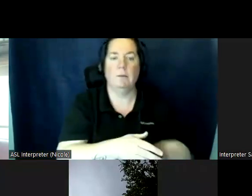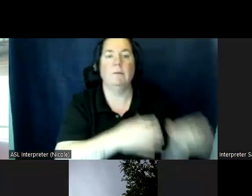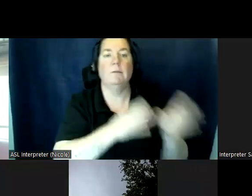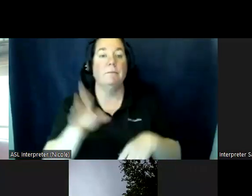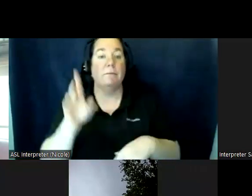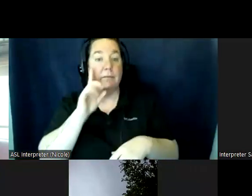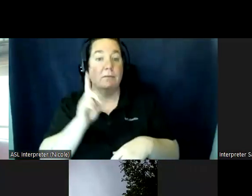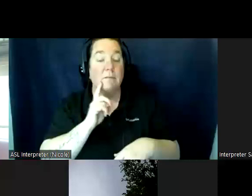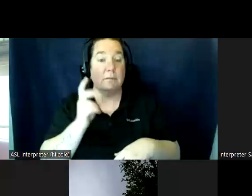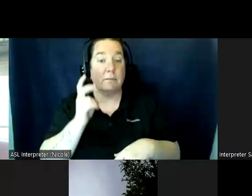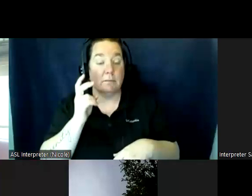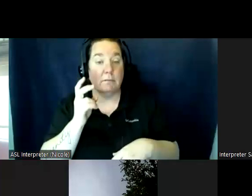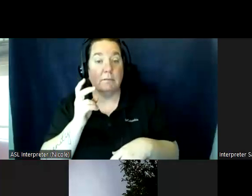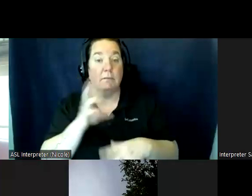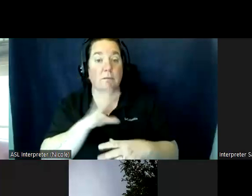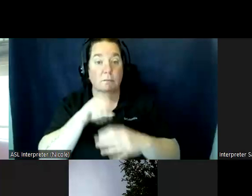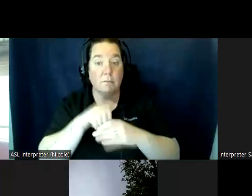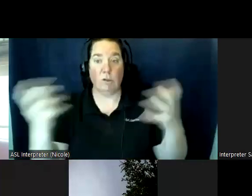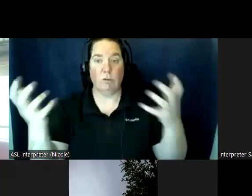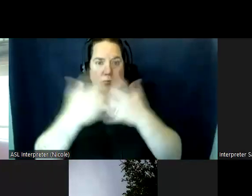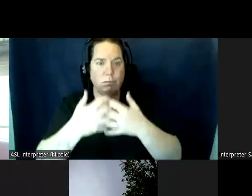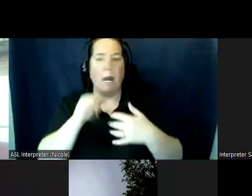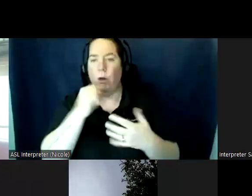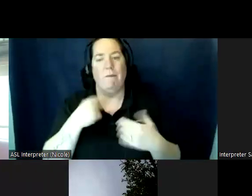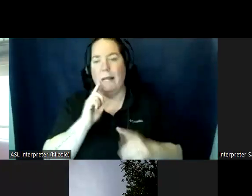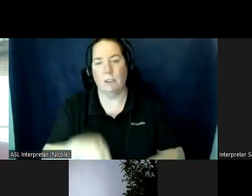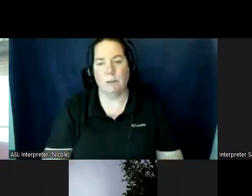impairment from IDEA to just hearing loss? I don't have an answer to that. That would be again like